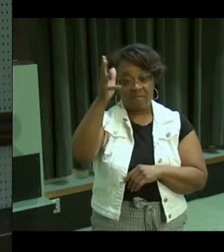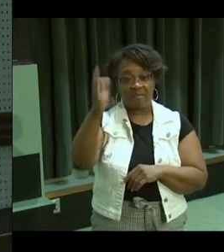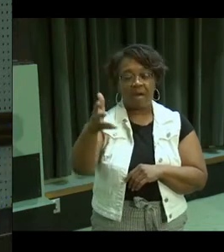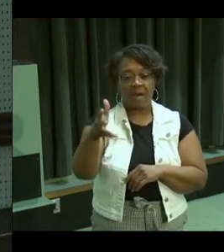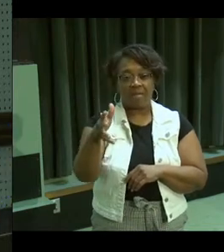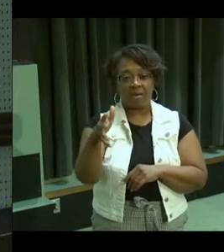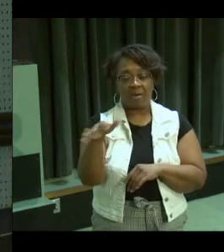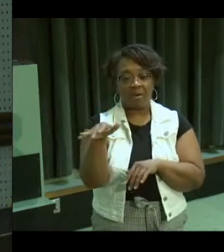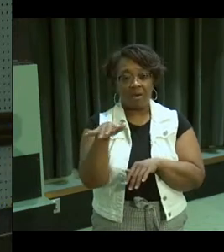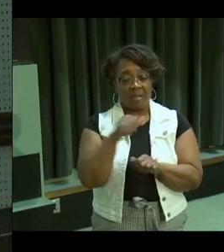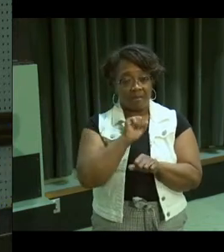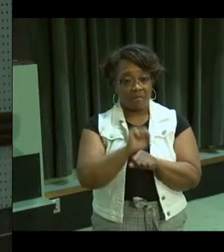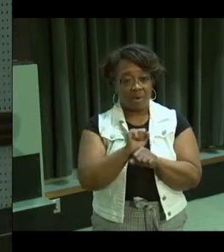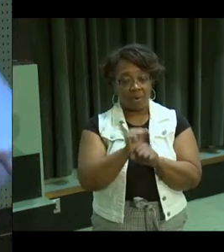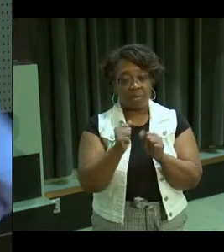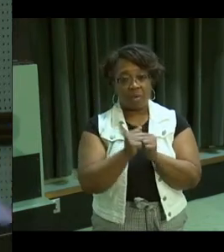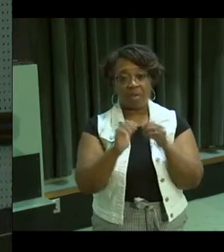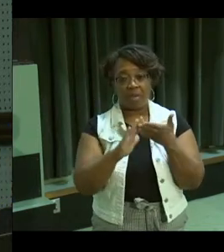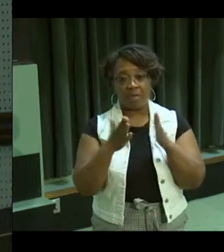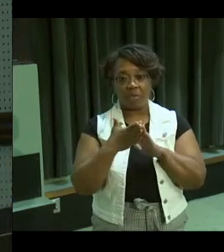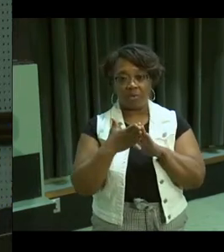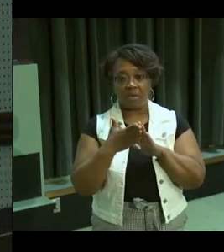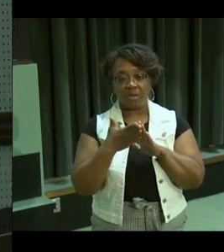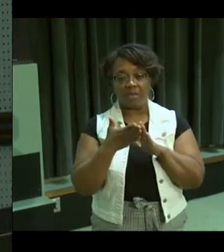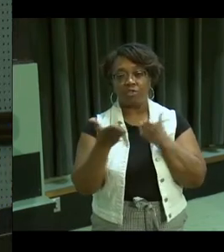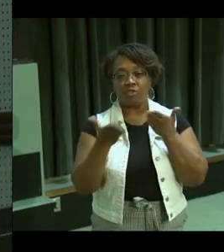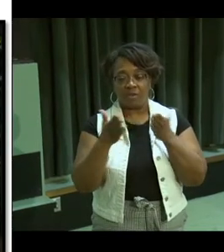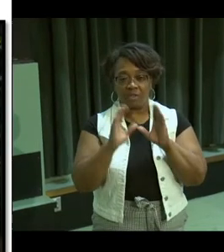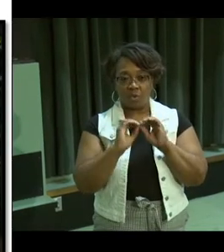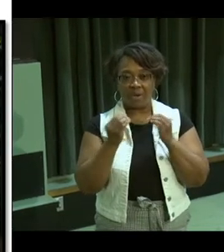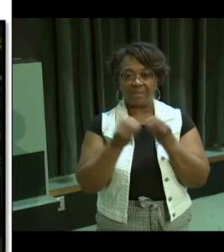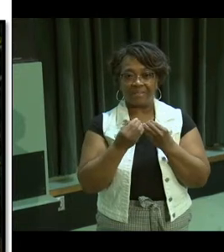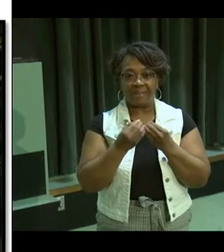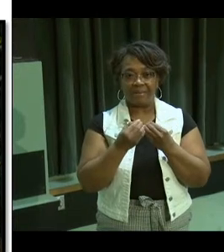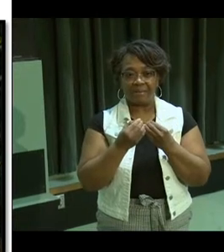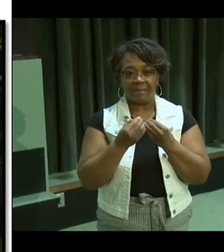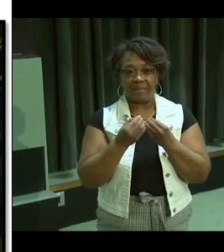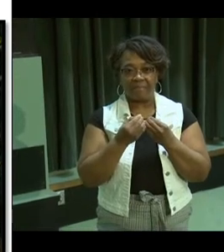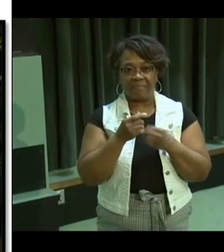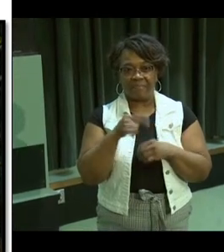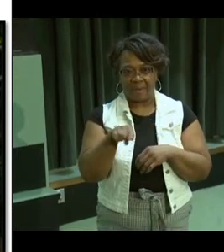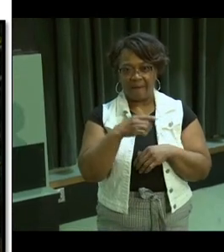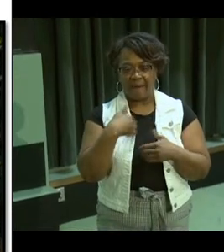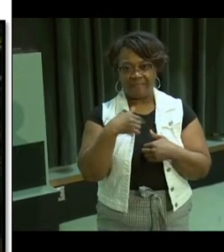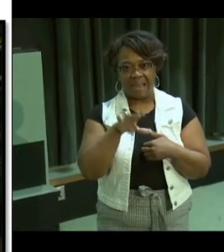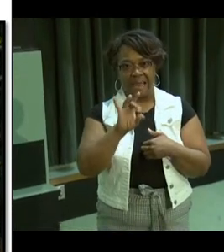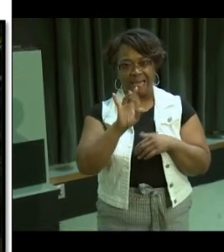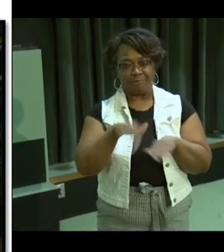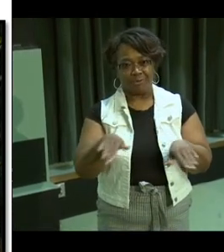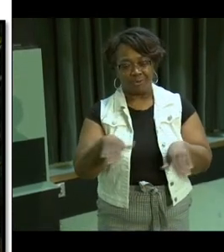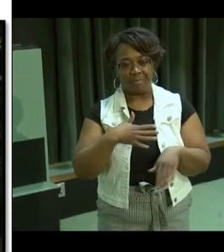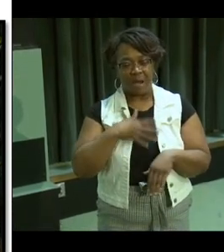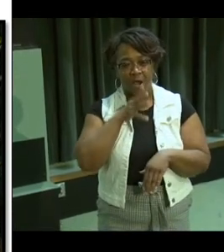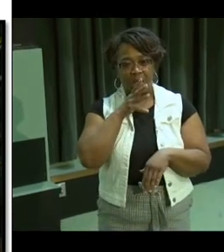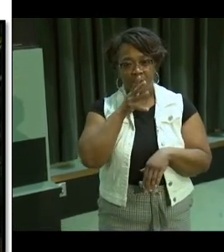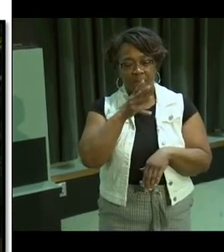working with the community